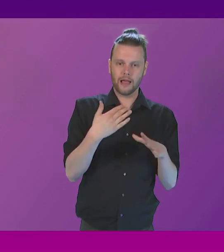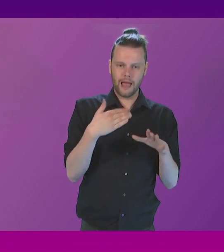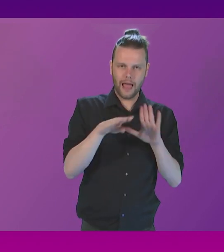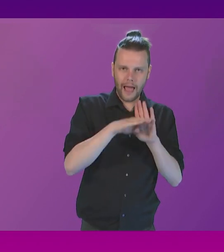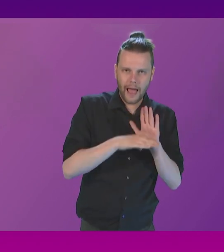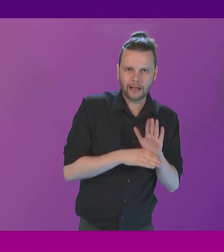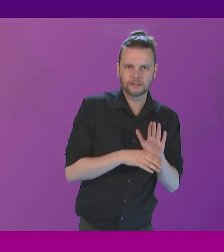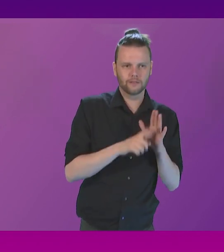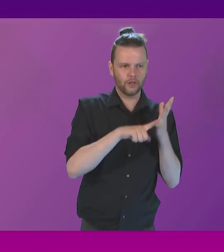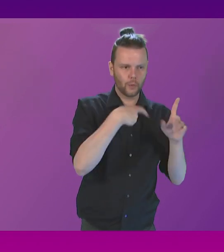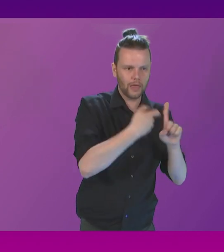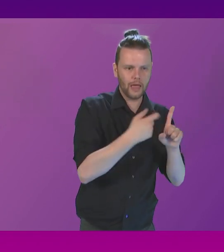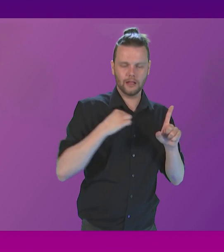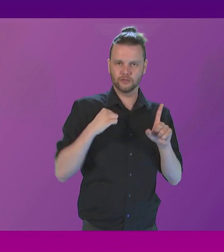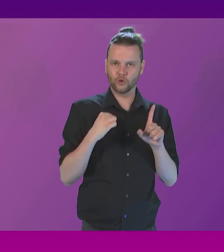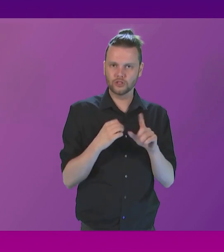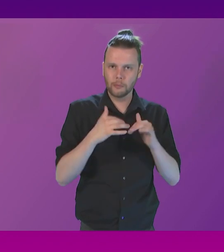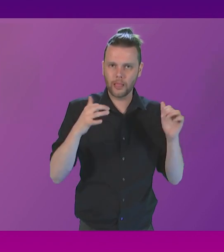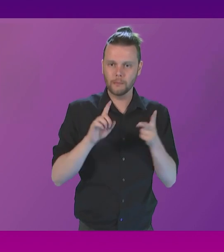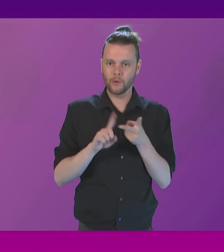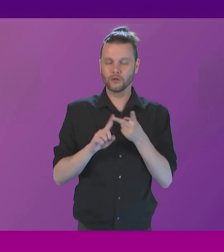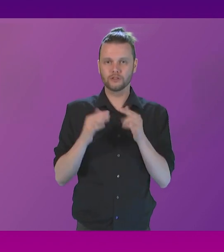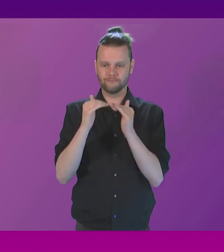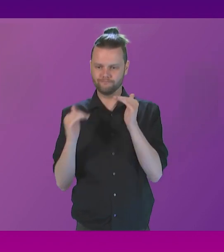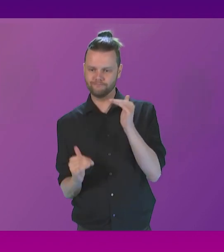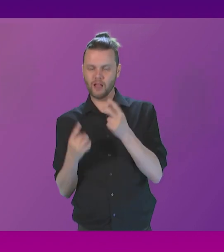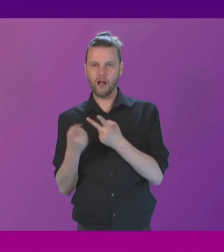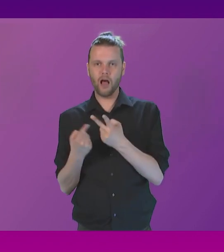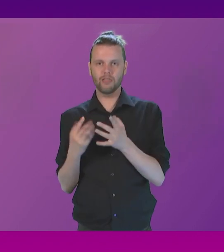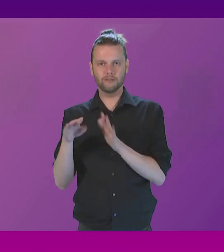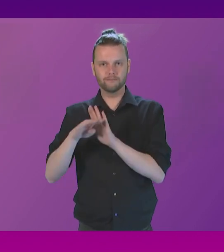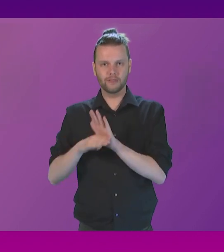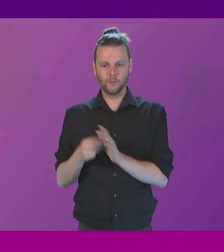Parliament and acts of the UK Parliament, but subordinate legislation made under both acts.